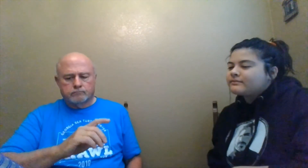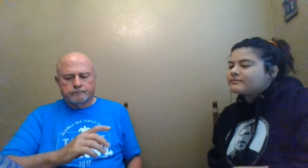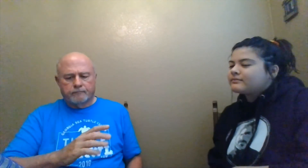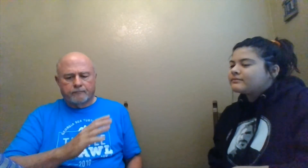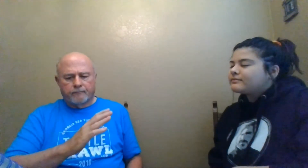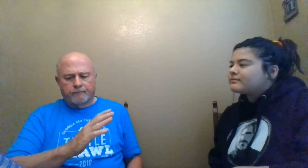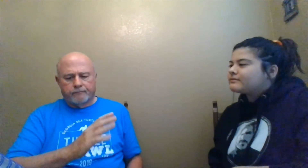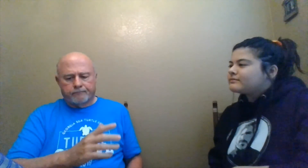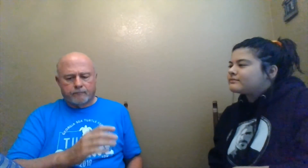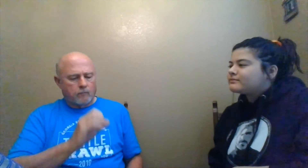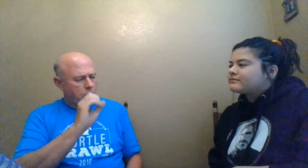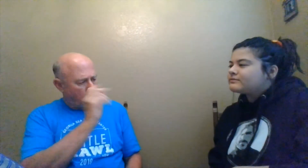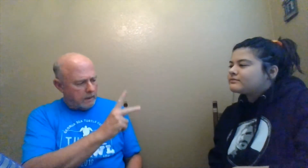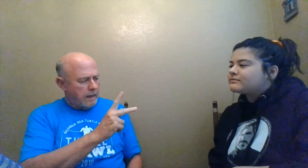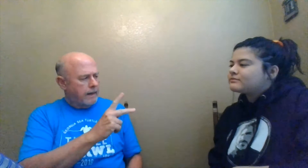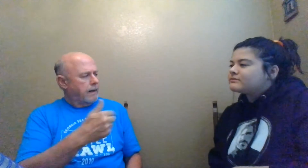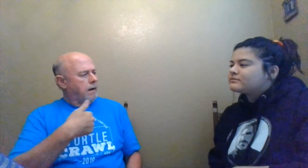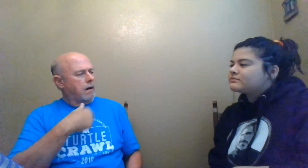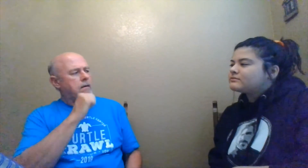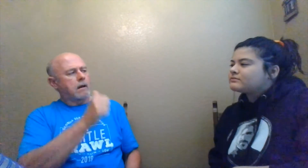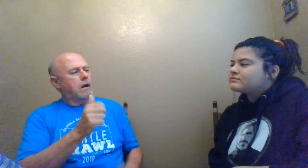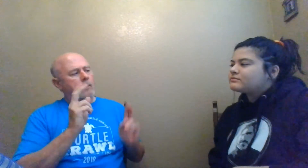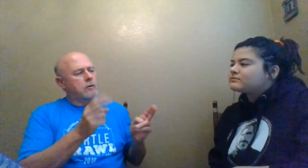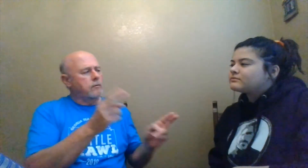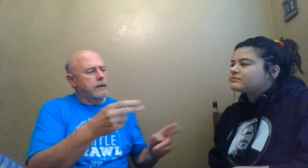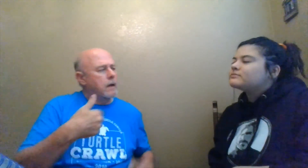Ok, I am not in a hurry!!